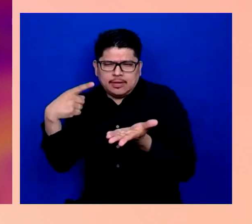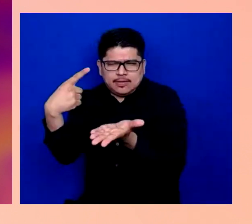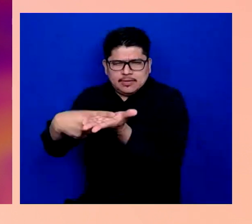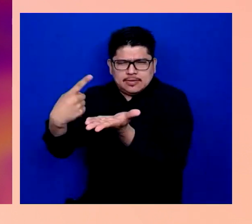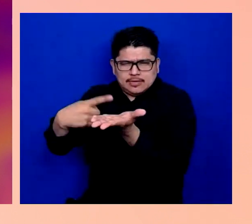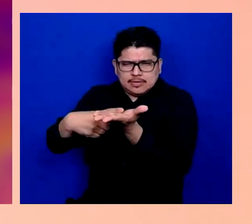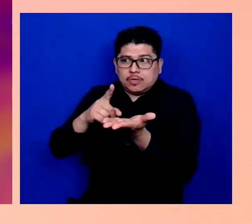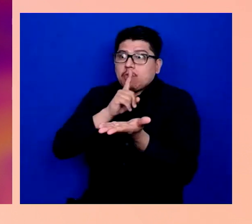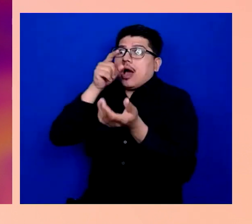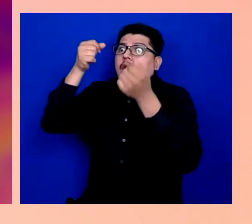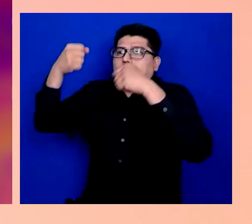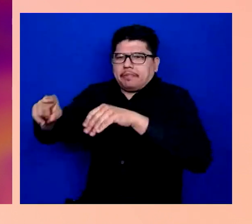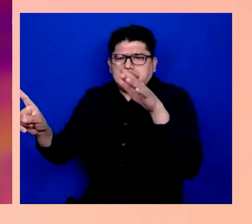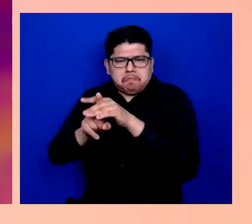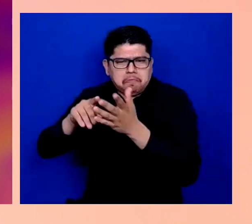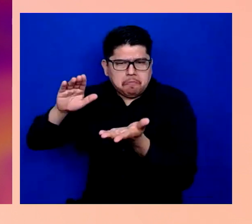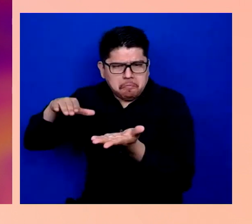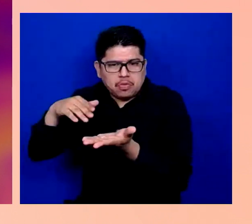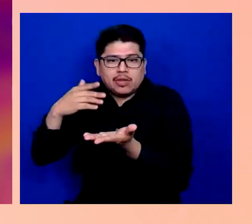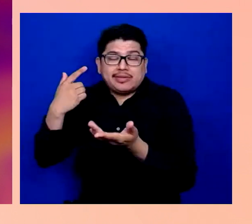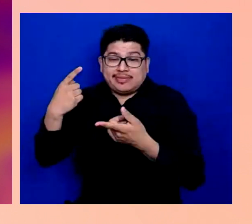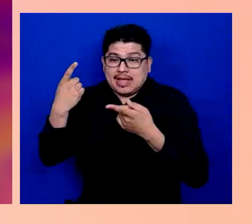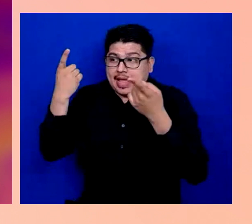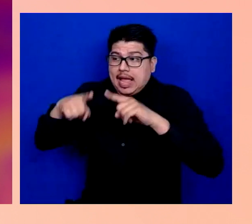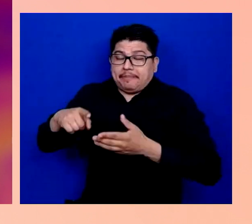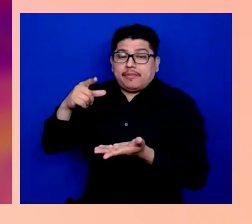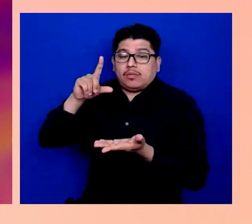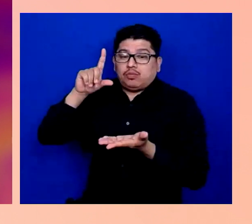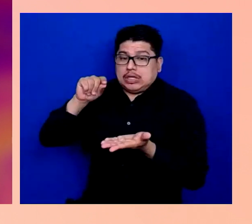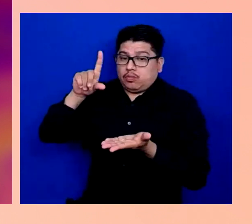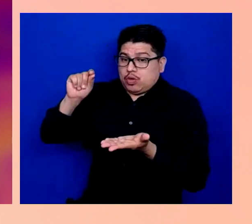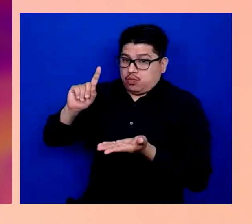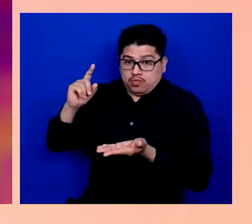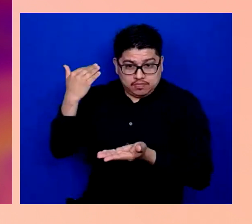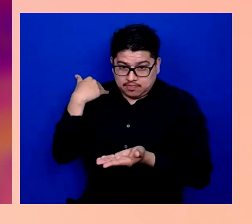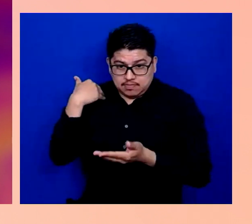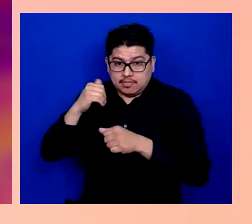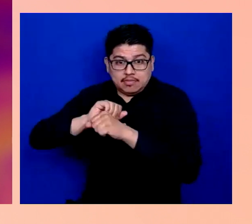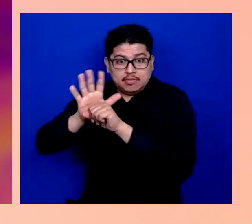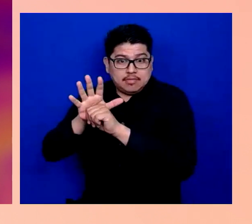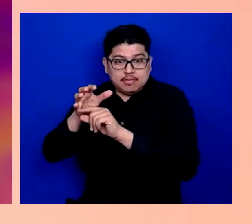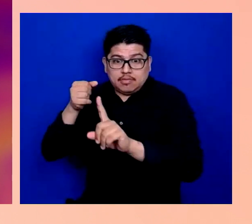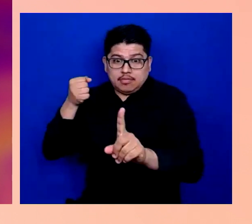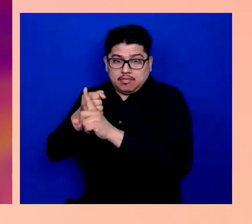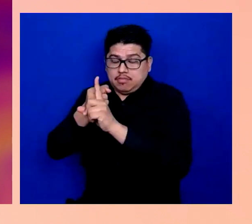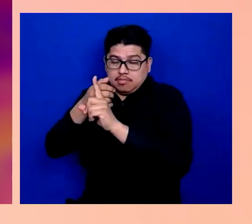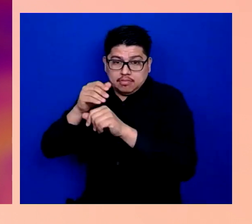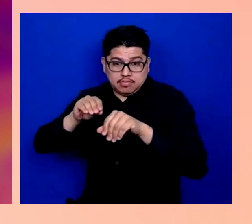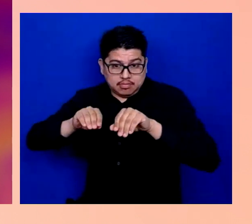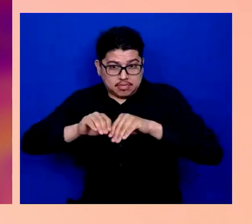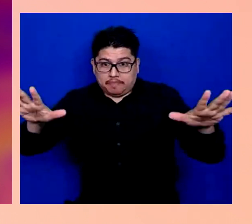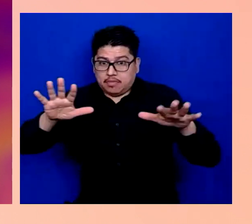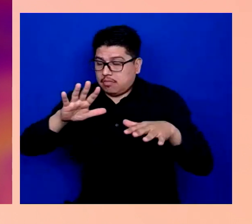I think the pandemic overshadowed this a bit. But in 2020 for the first time in our world's history,